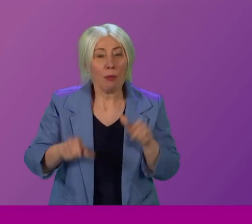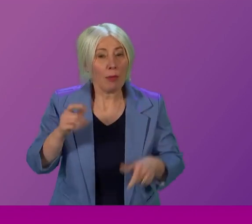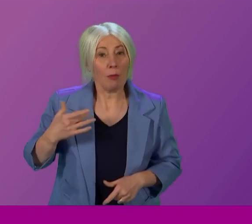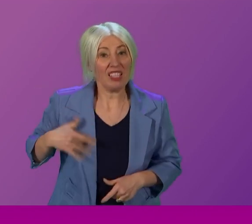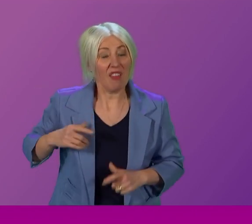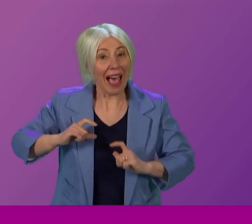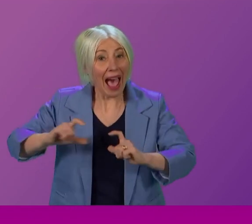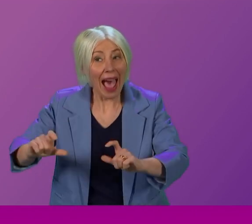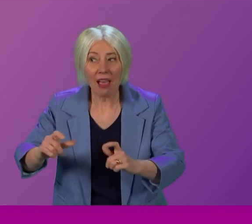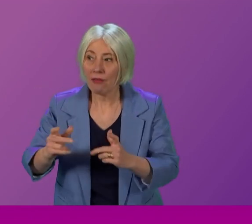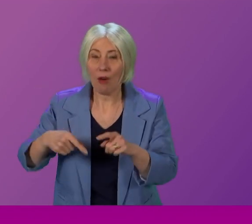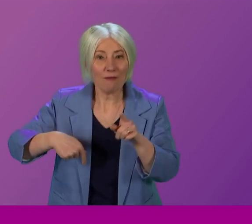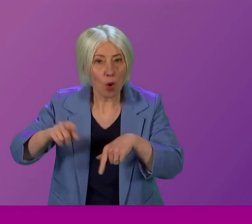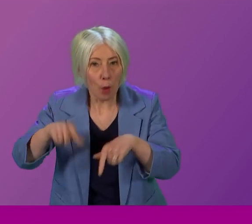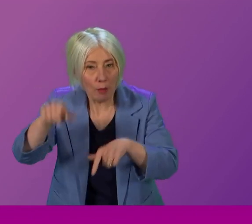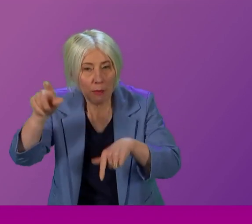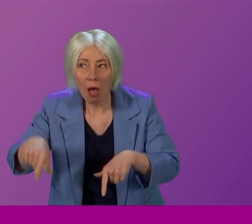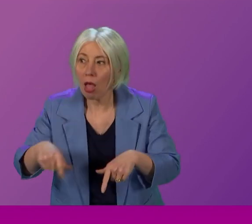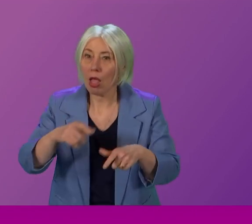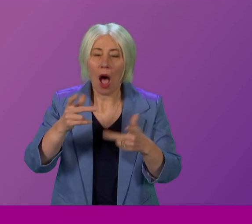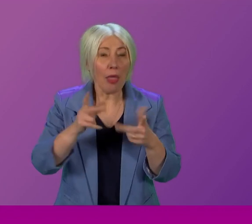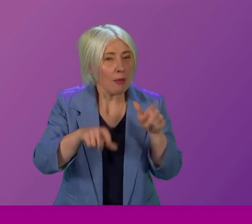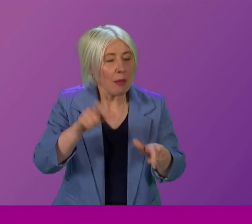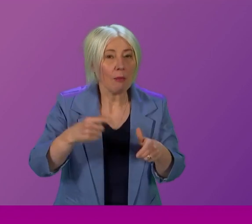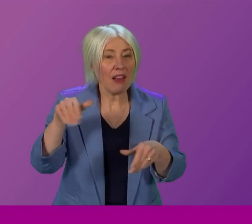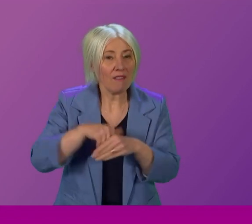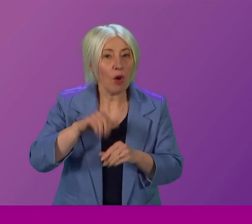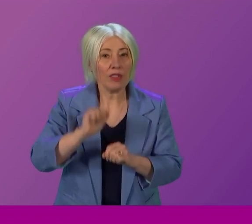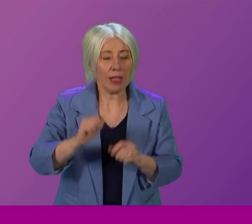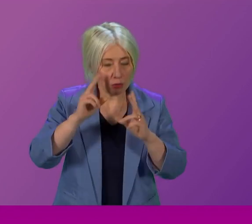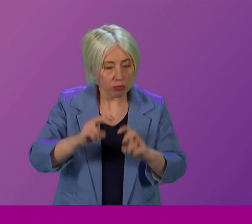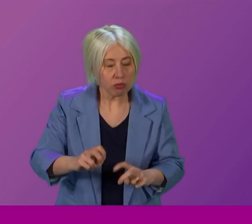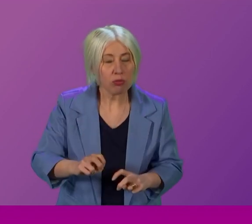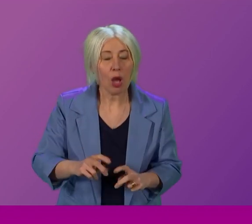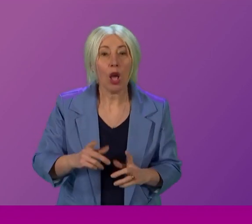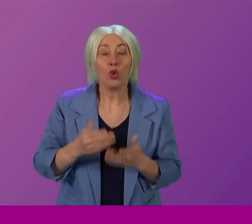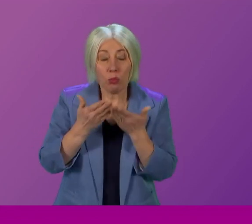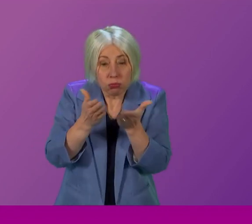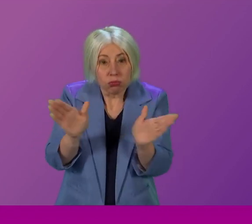have called for the inquiry to broaden its scope. I ask Nicola Sturgeon whether that will happen.